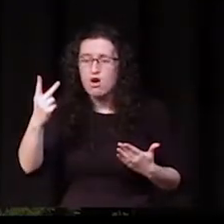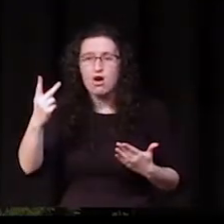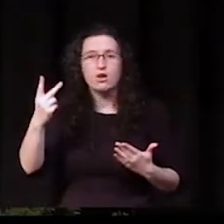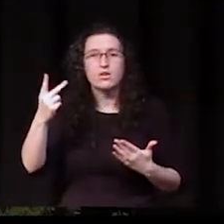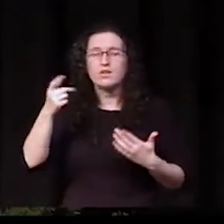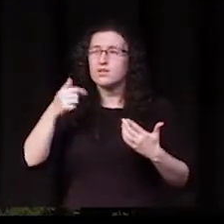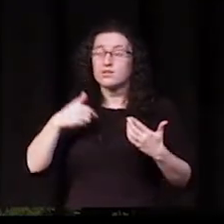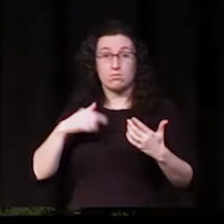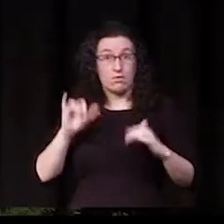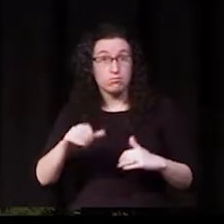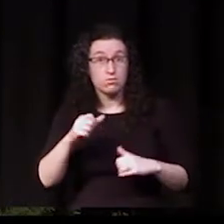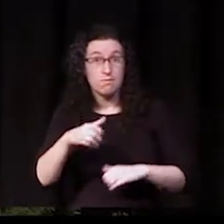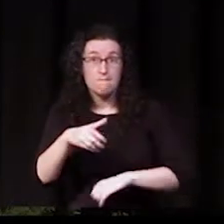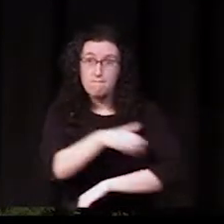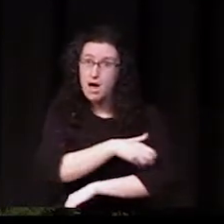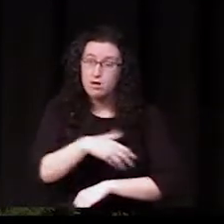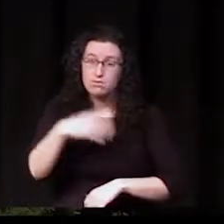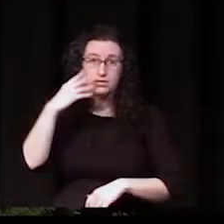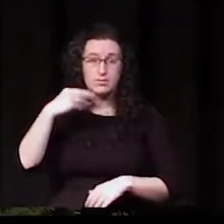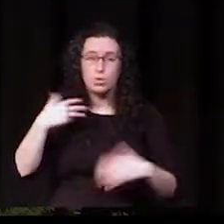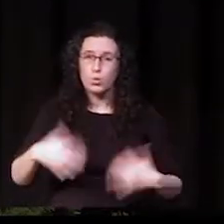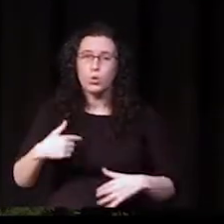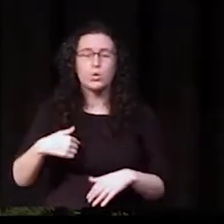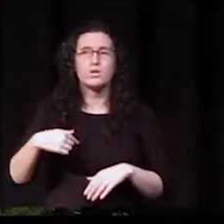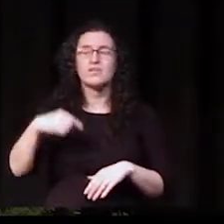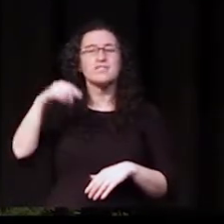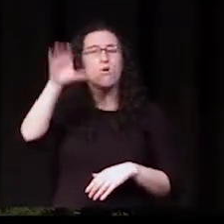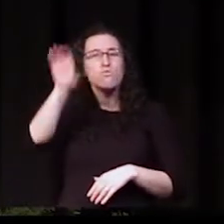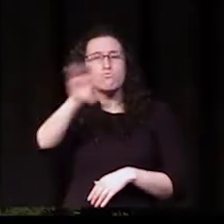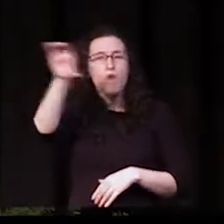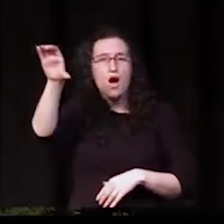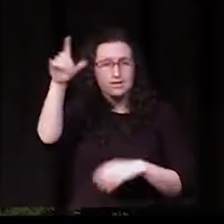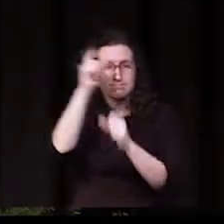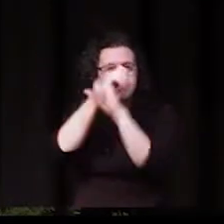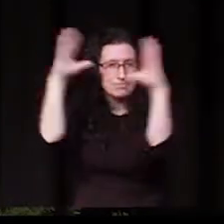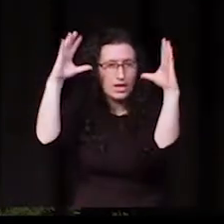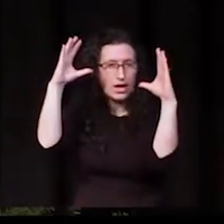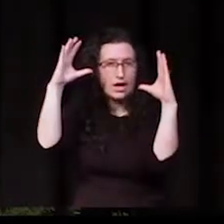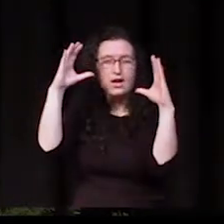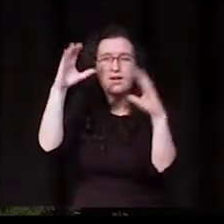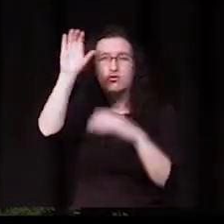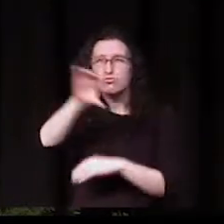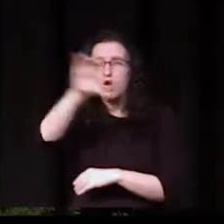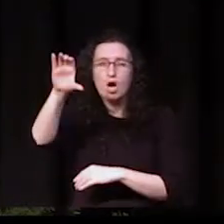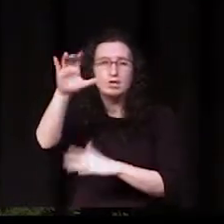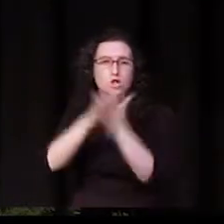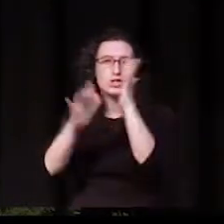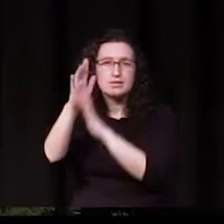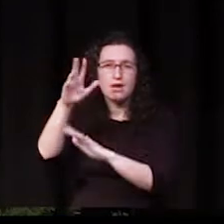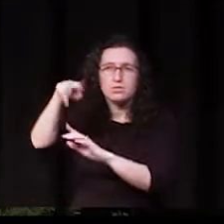and yet, as I looked up at Jesus on that cross the picture changed, because friend,